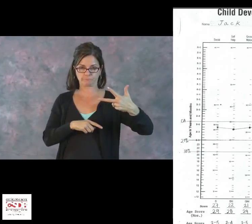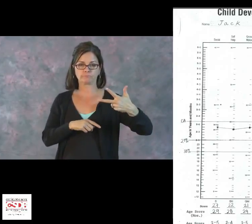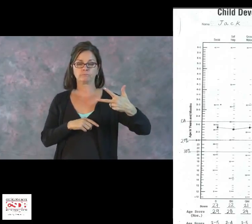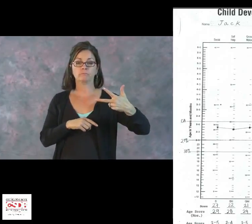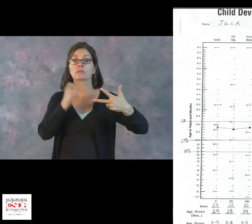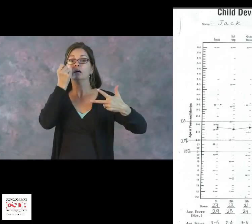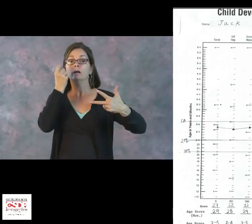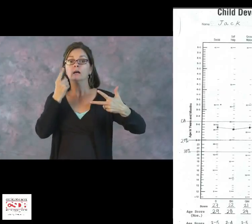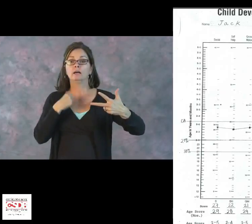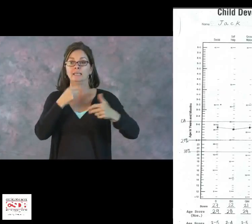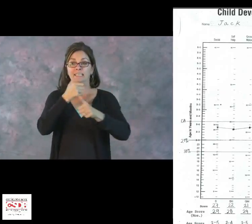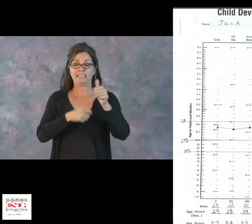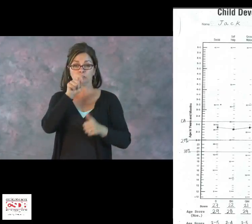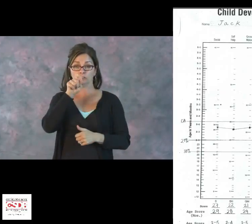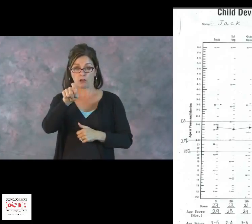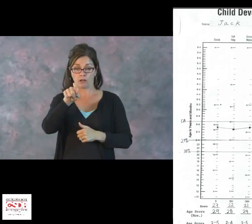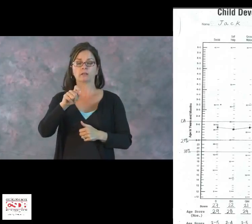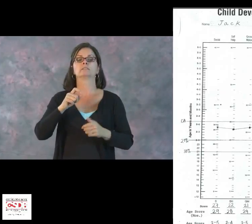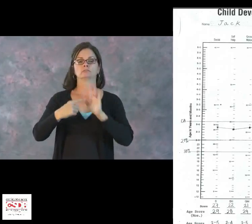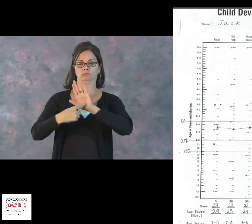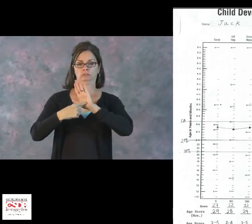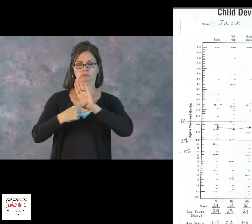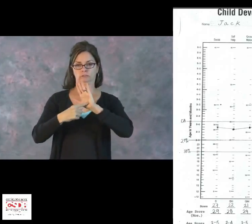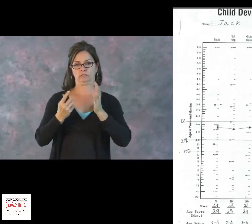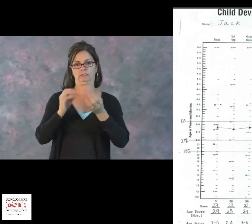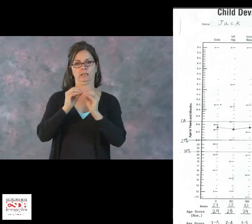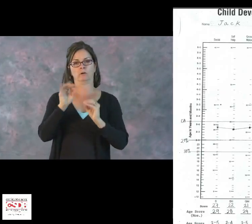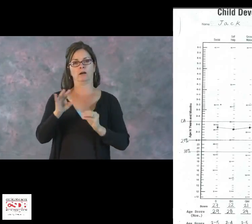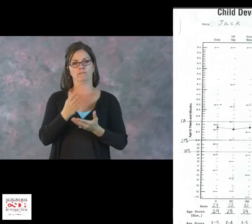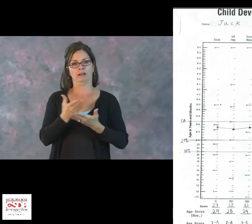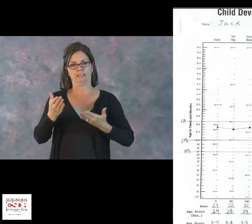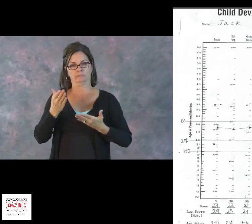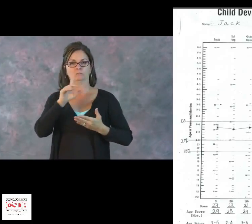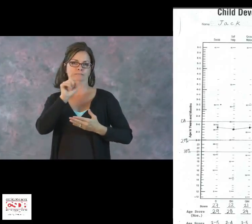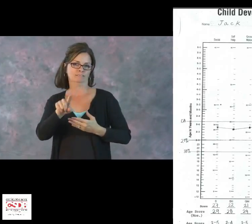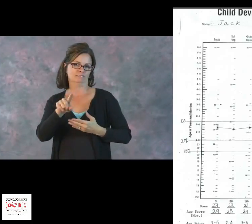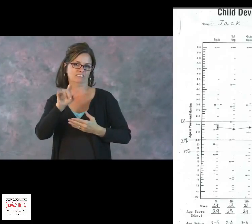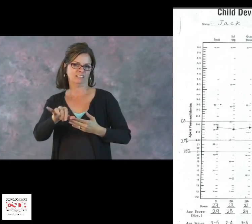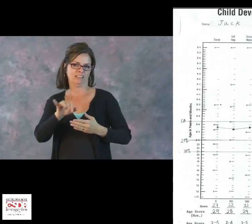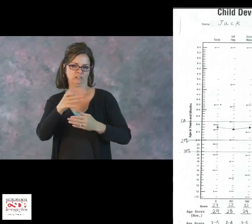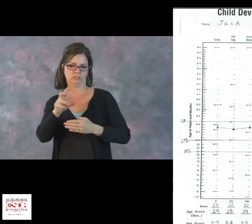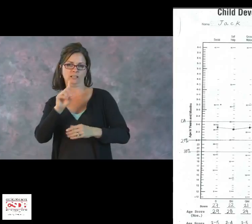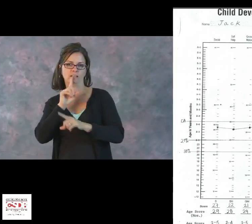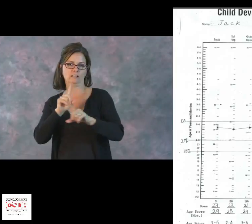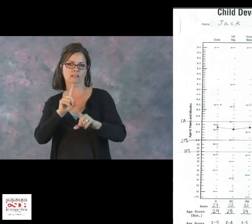Each of the dots represents the number of items the child got right, and what the corresponding age